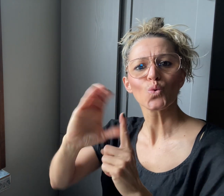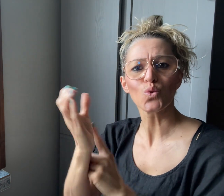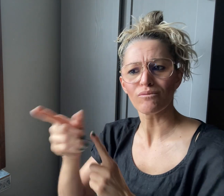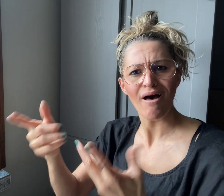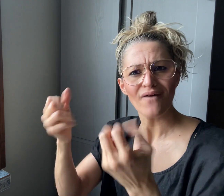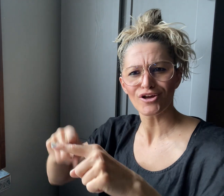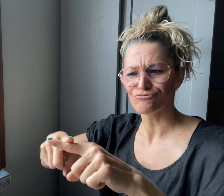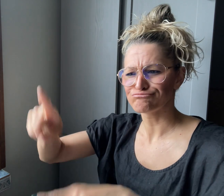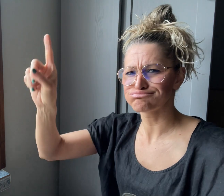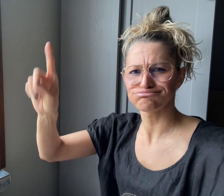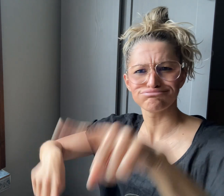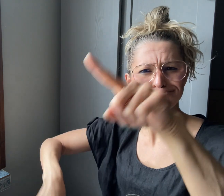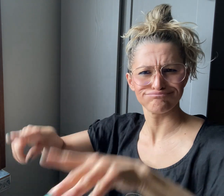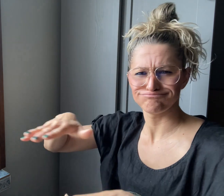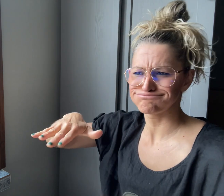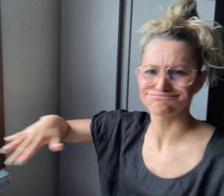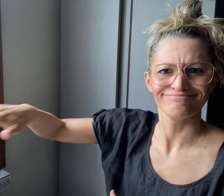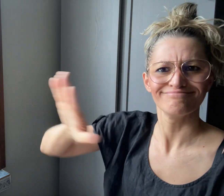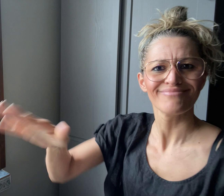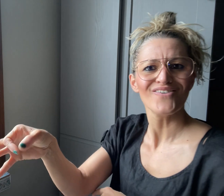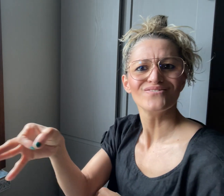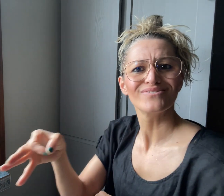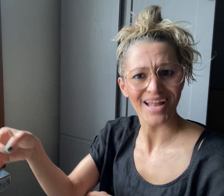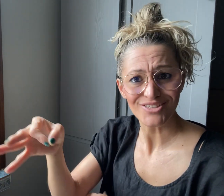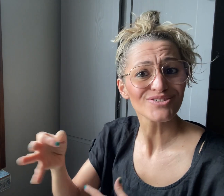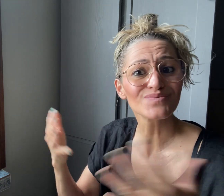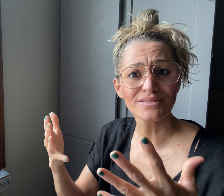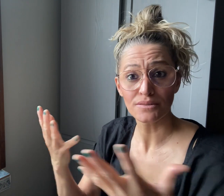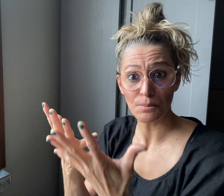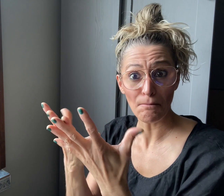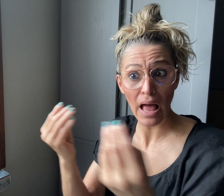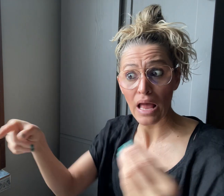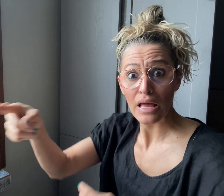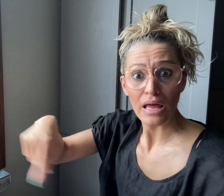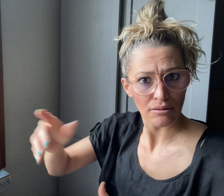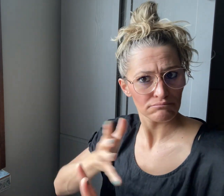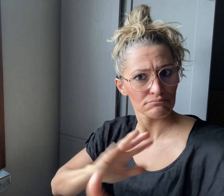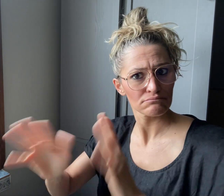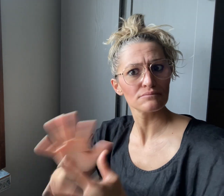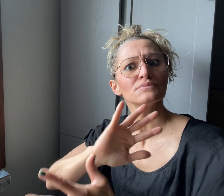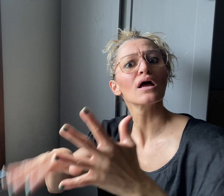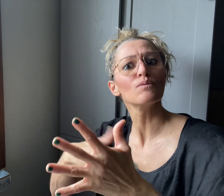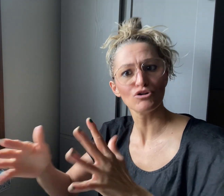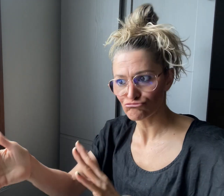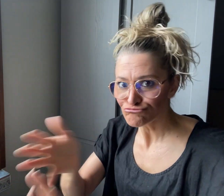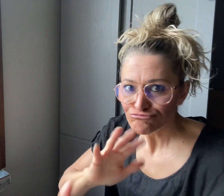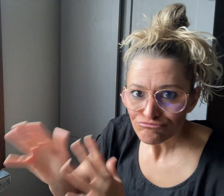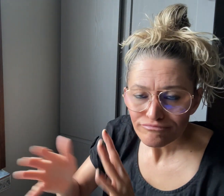in this village where sign language is widely used and